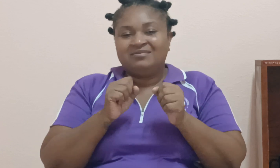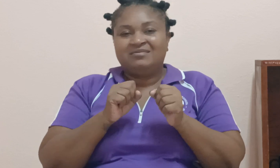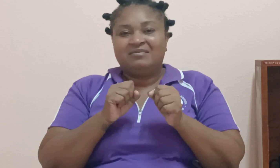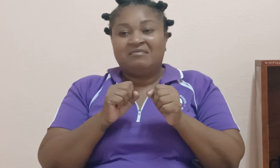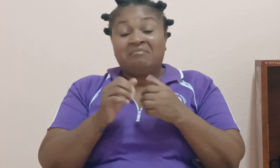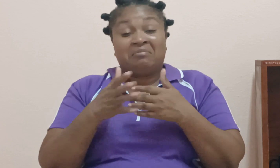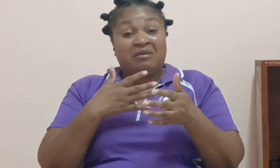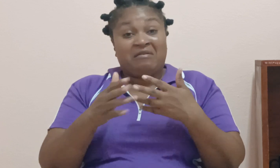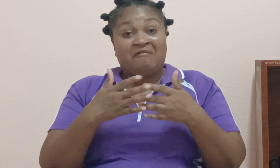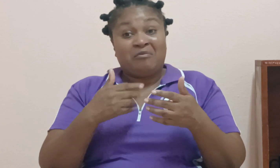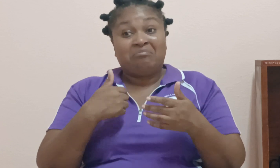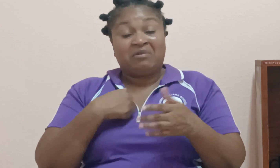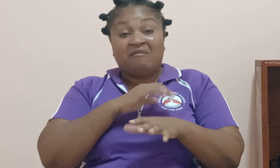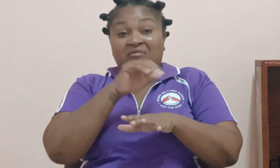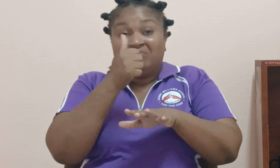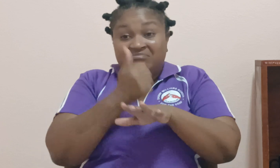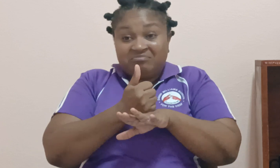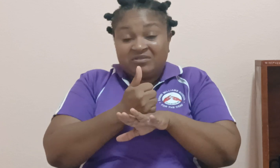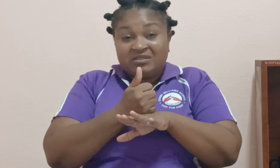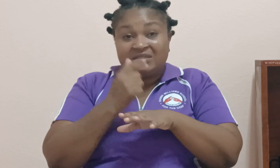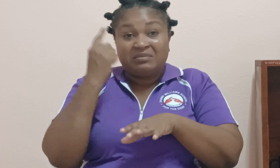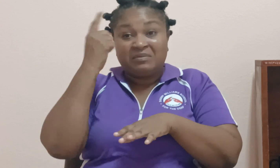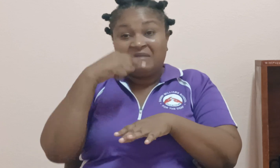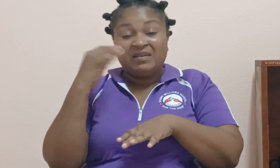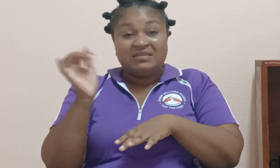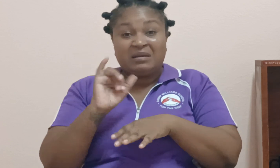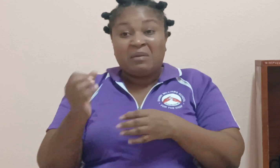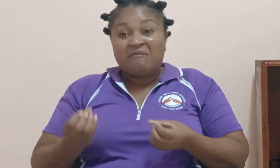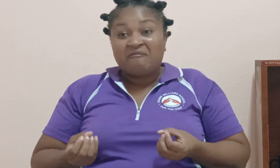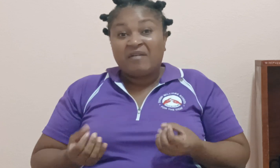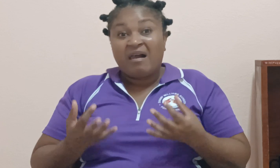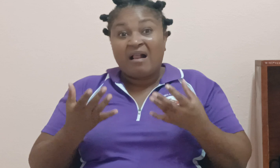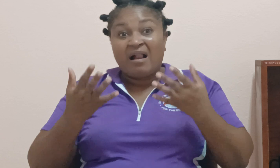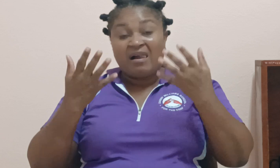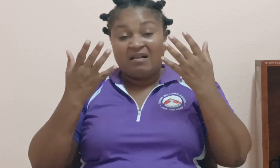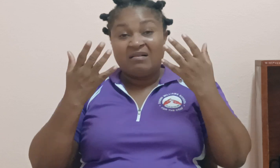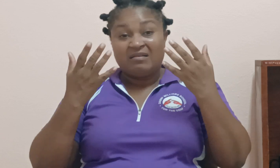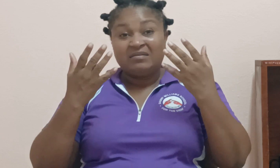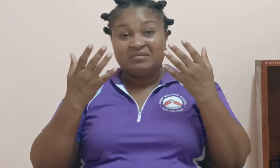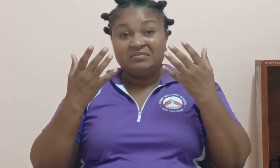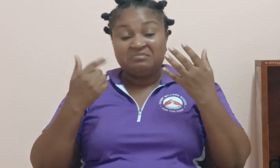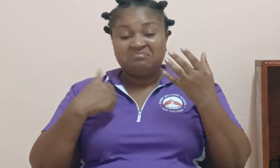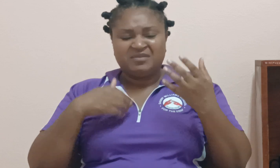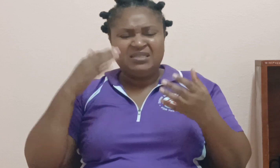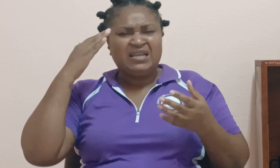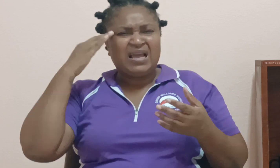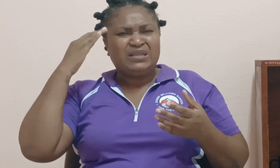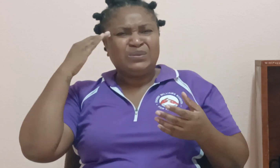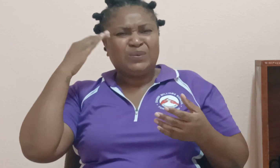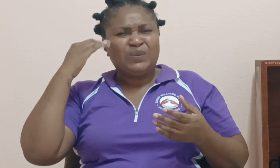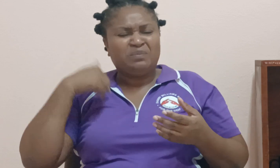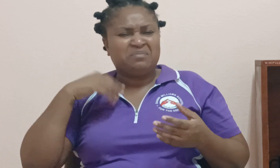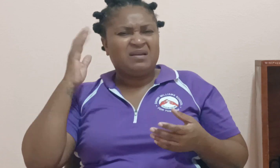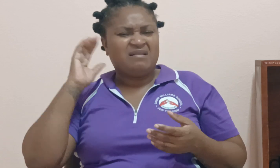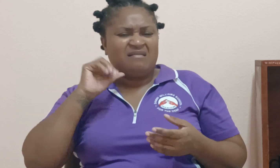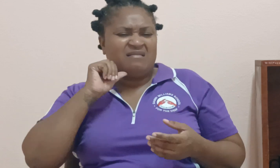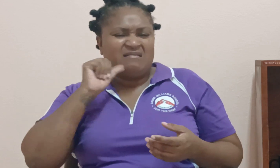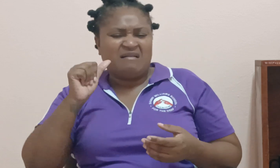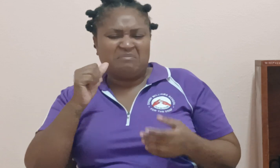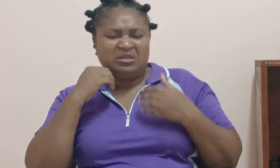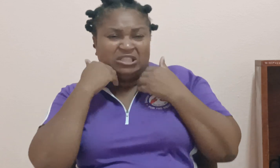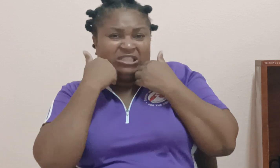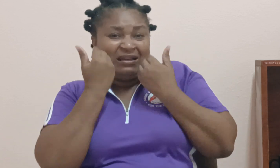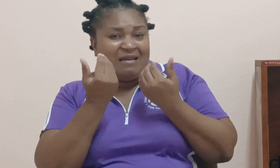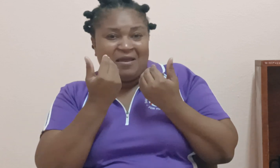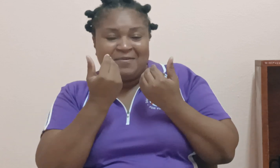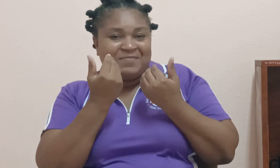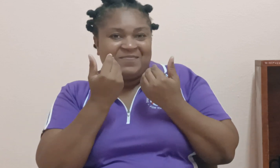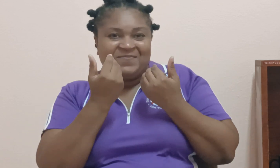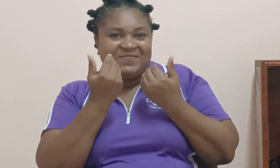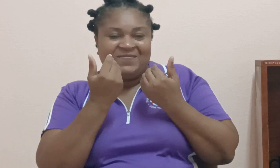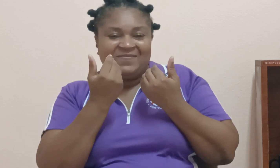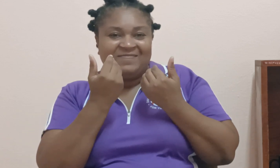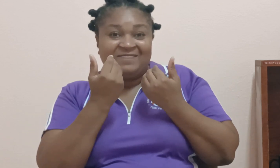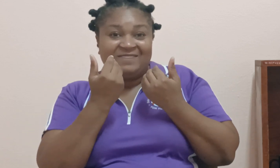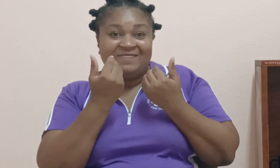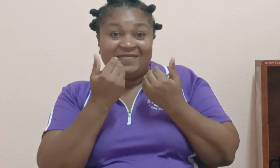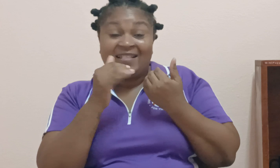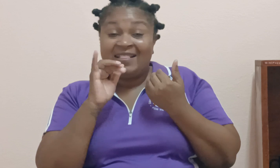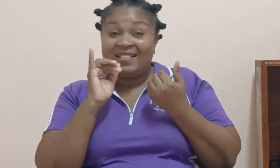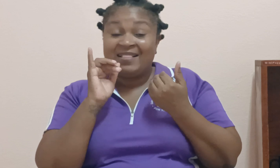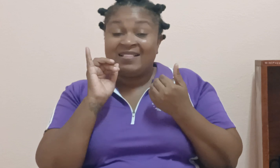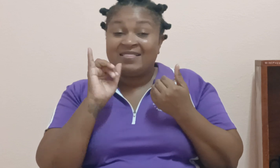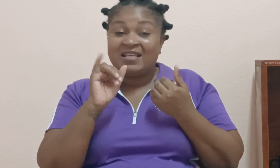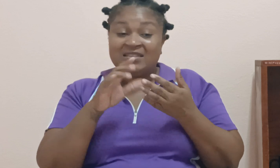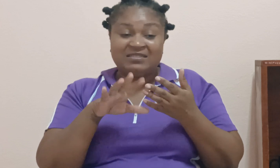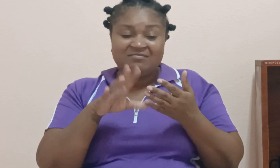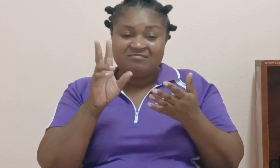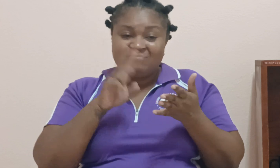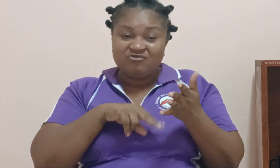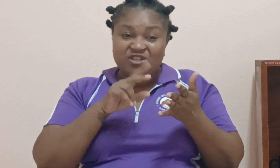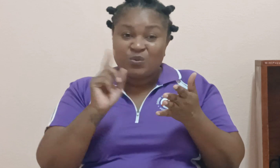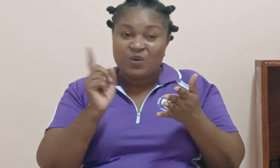have I set my face like flint, and I know I will not be put to shame (Isaiah 50:7)